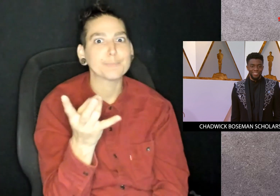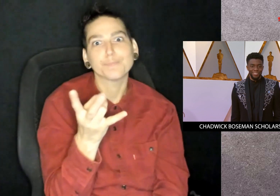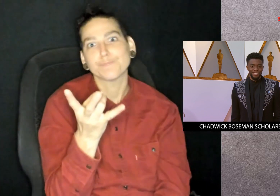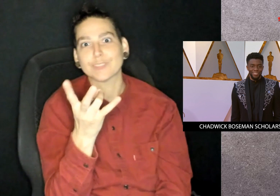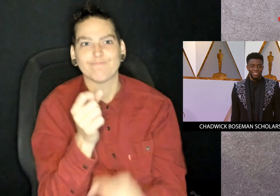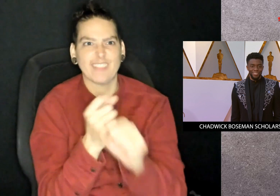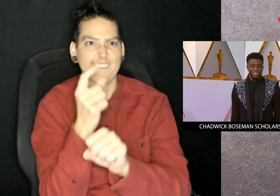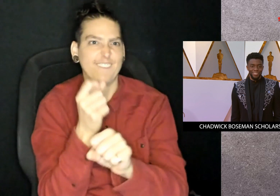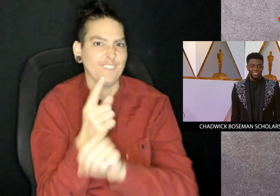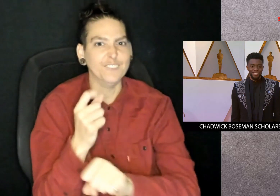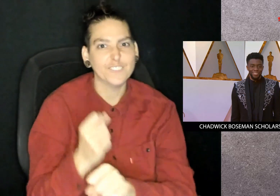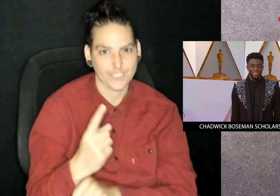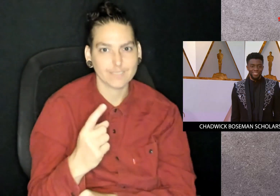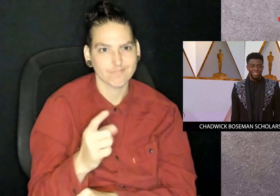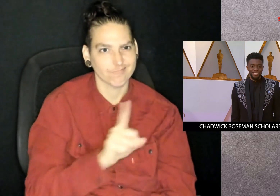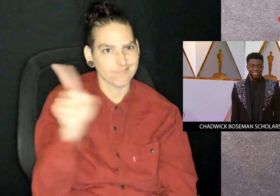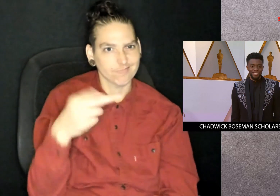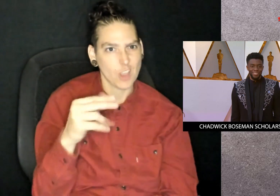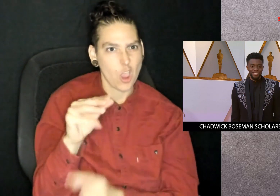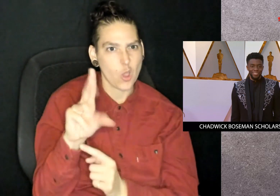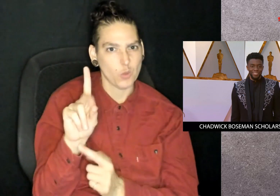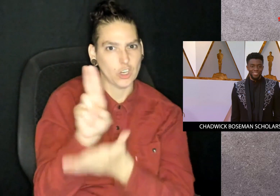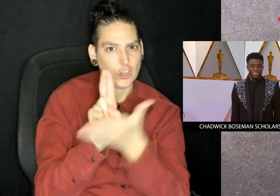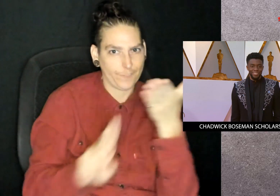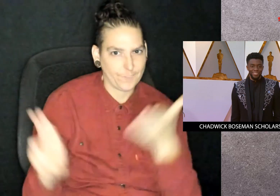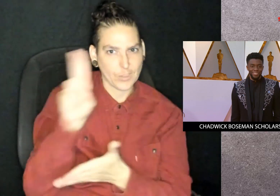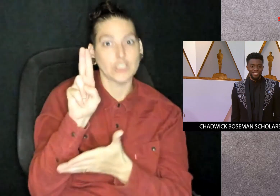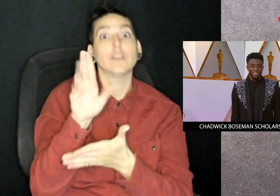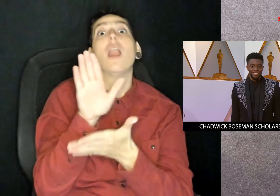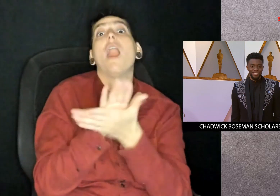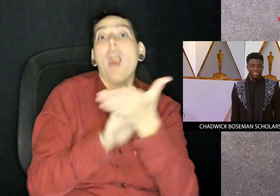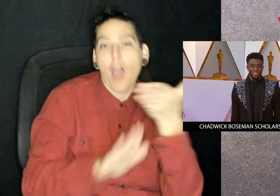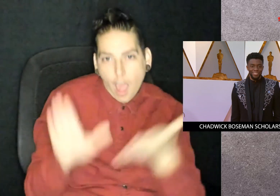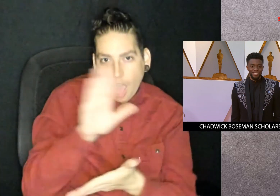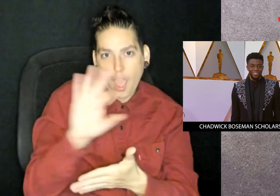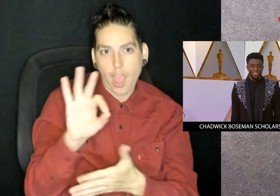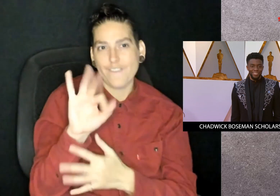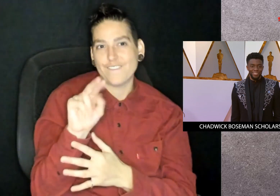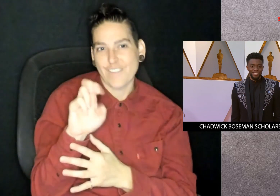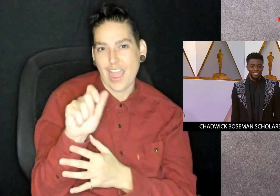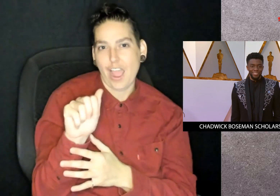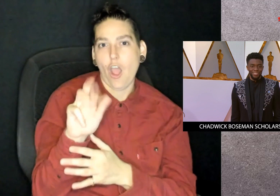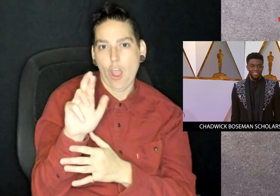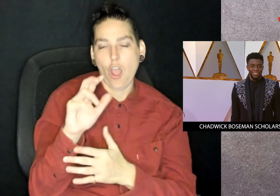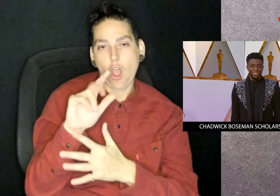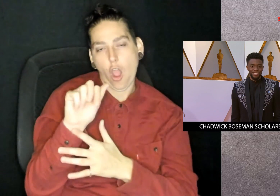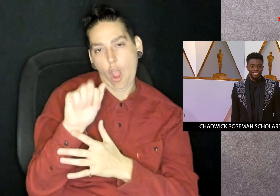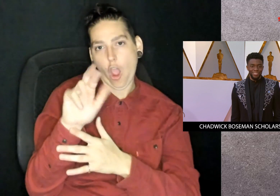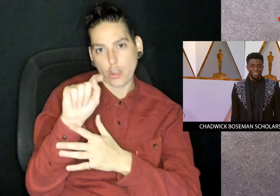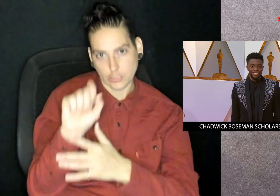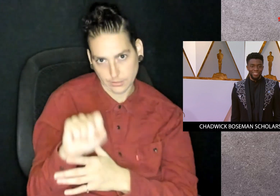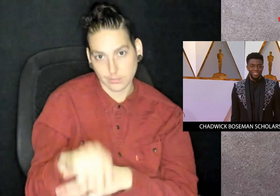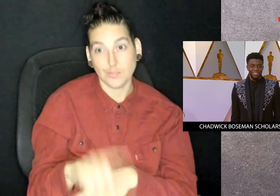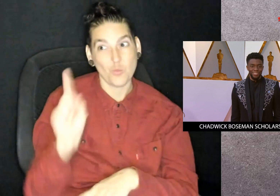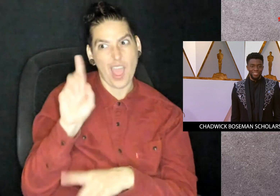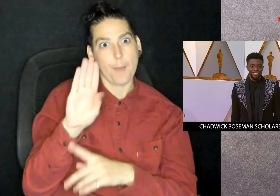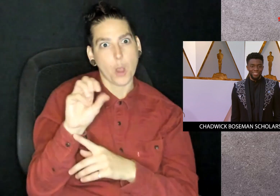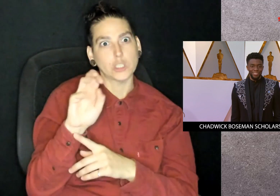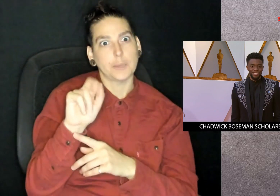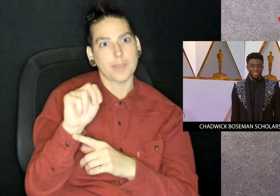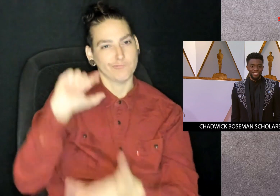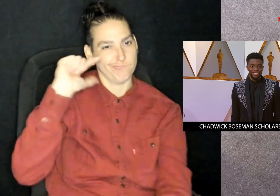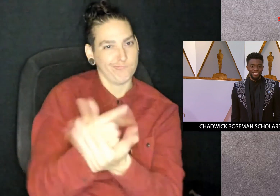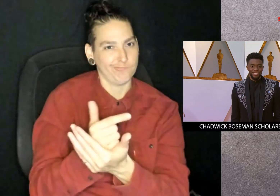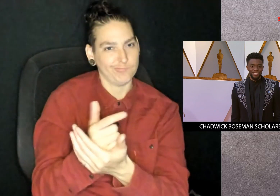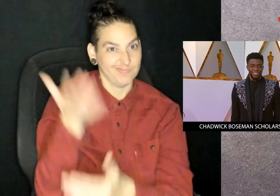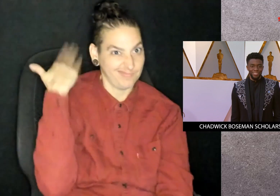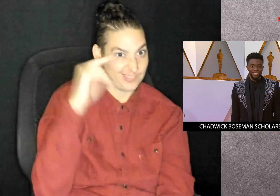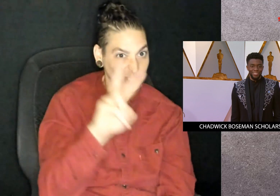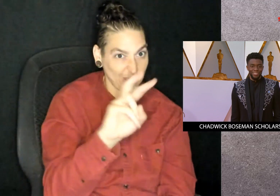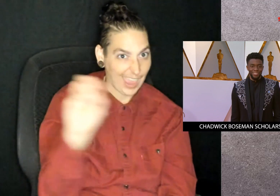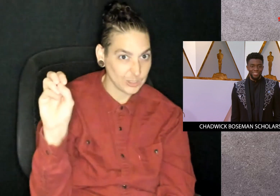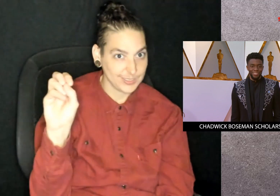year at Howard's College of fine arts that's where Boseman graduated in 2000